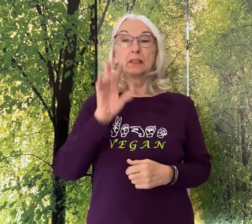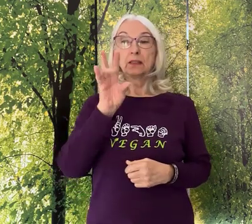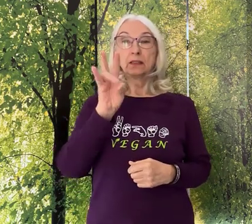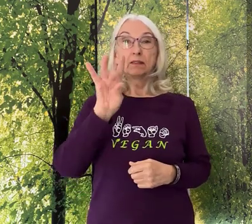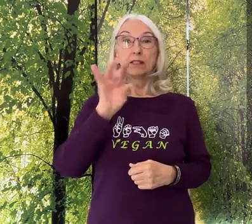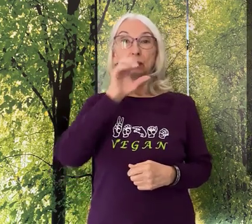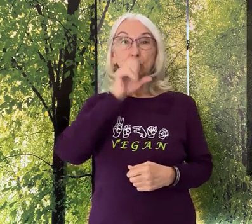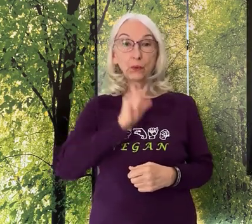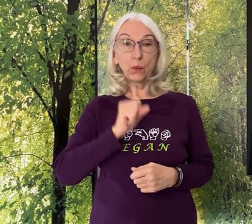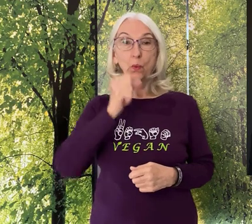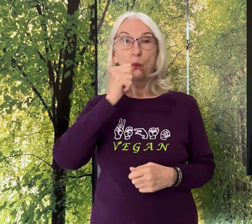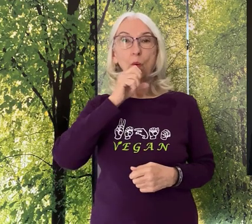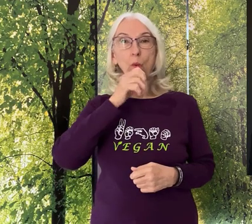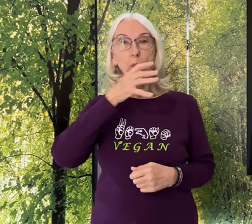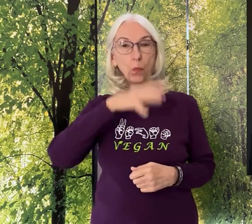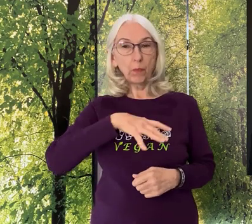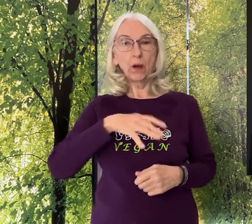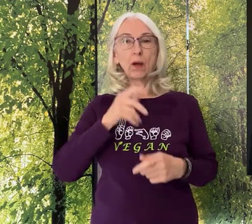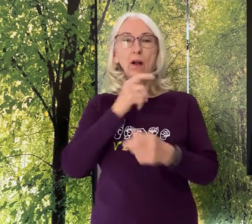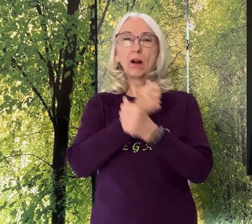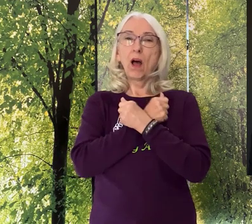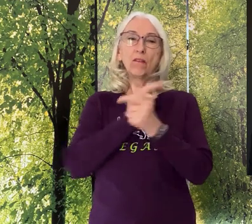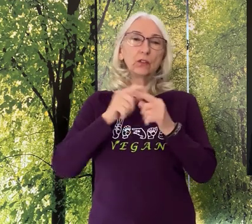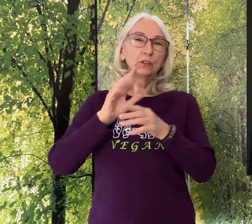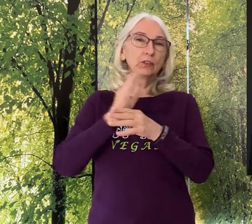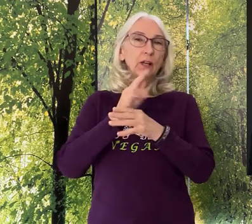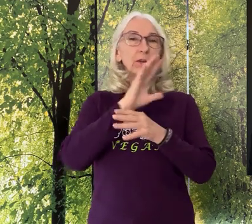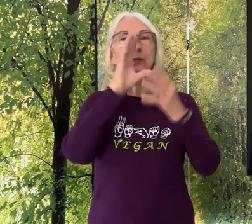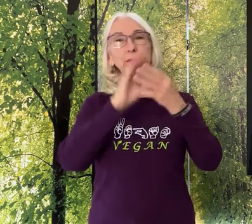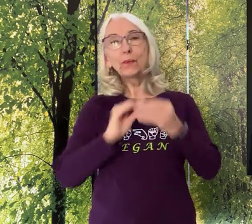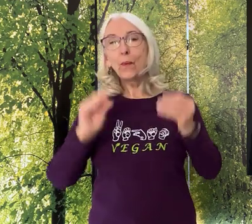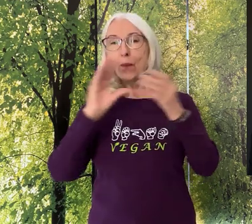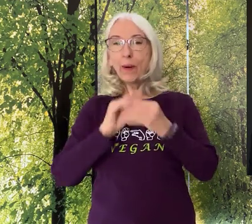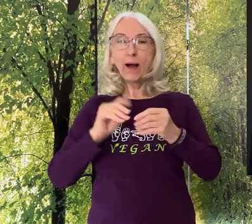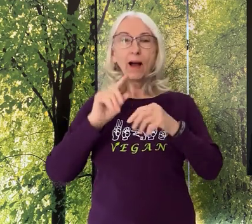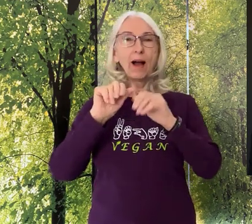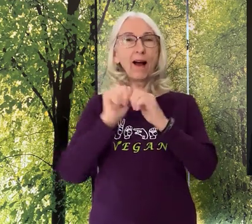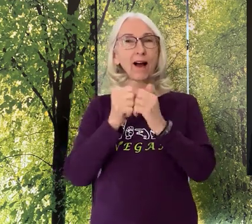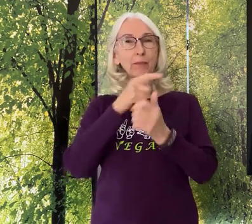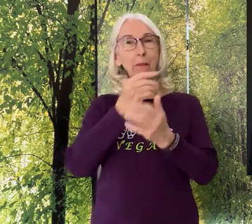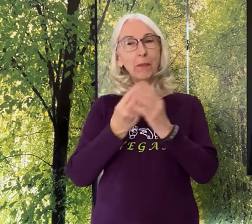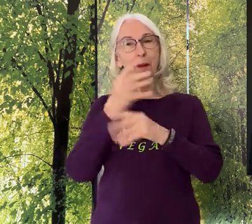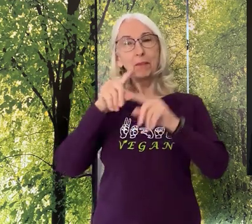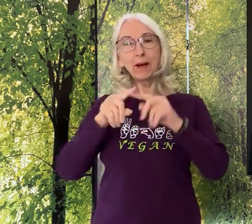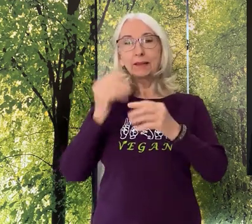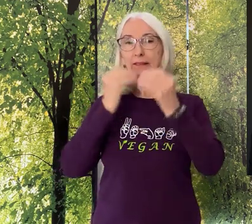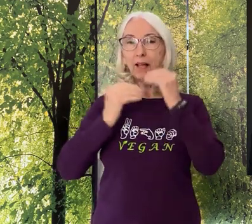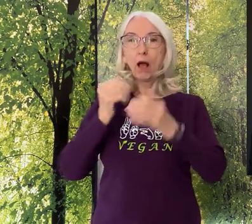A 78-year-old woman loves to share her story of how a plant-based diet